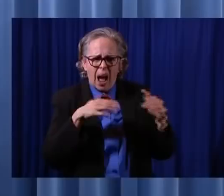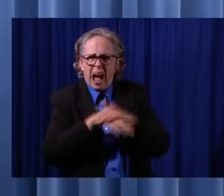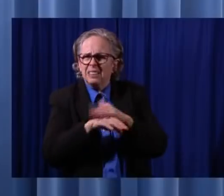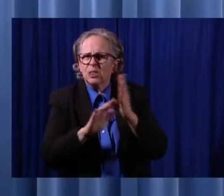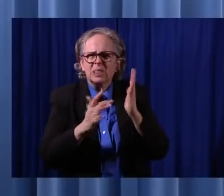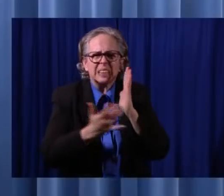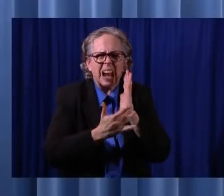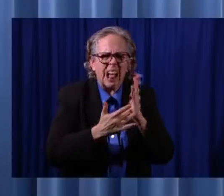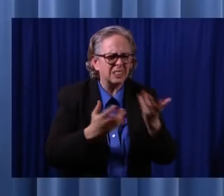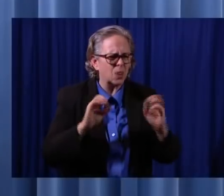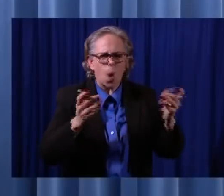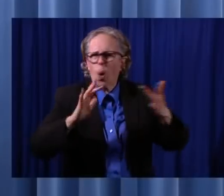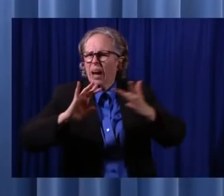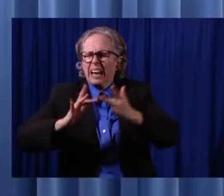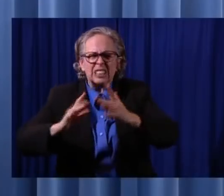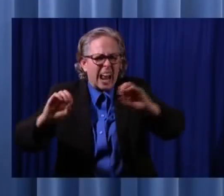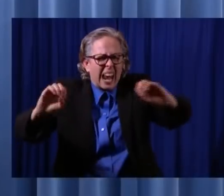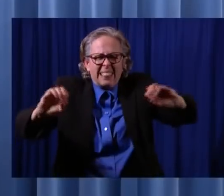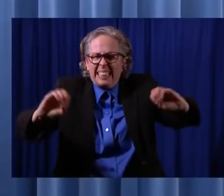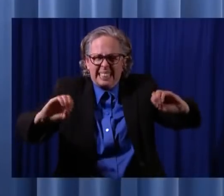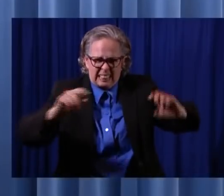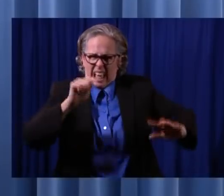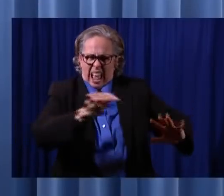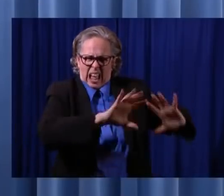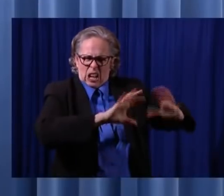FOR MANY OF THE YOUTH SERVED BY